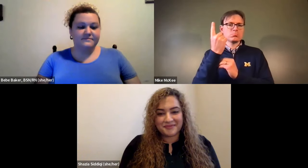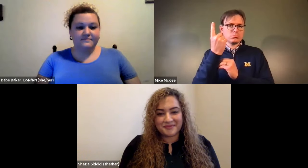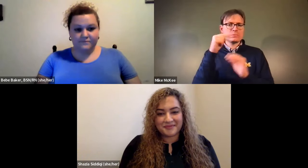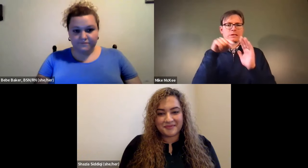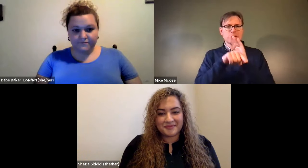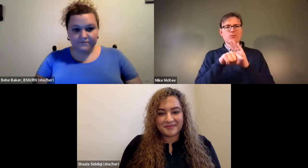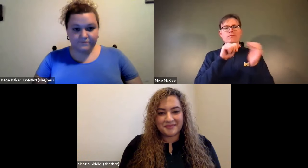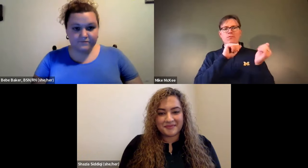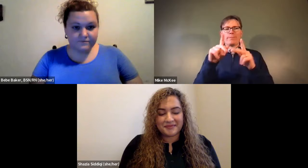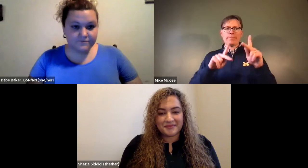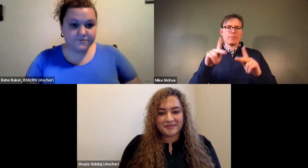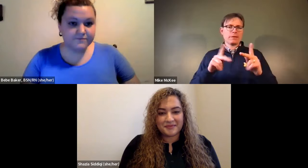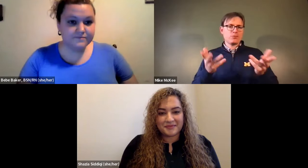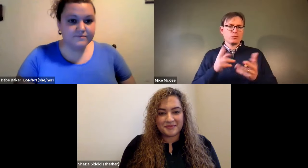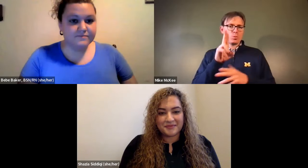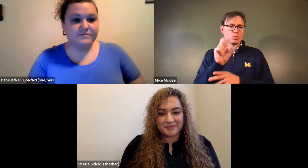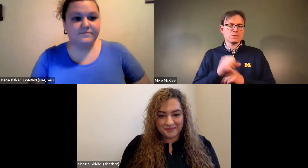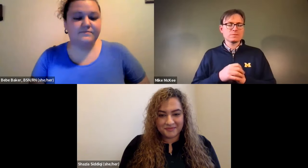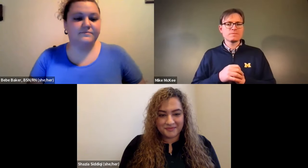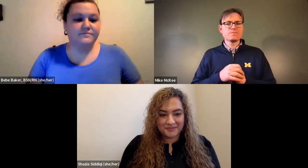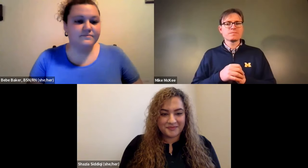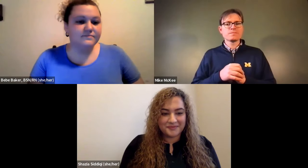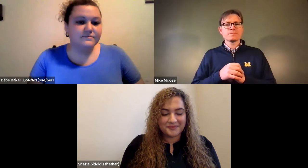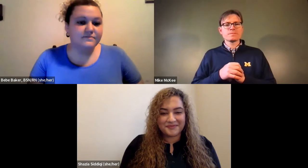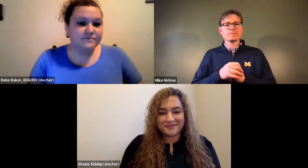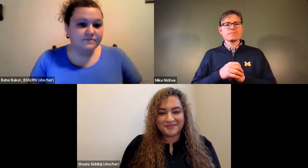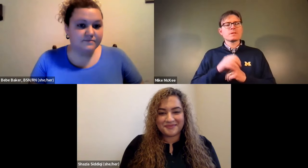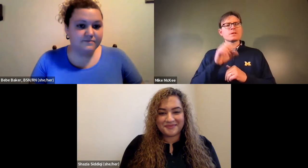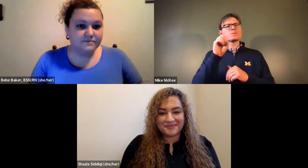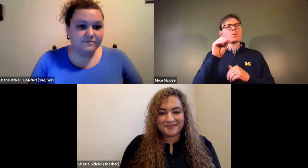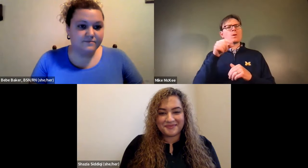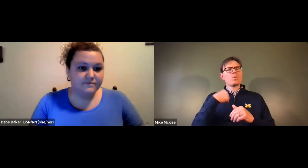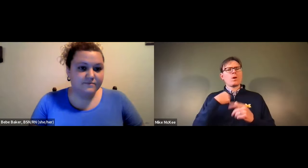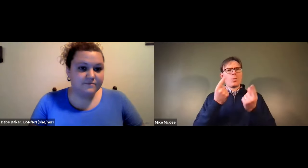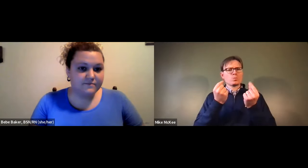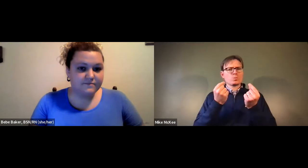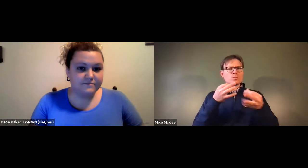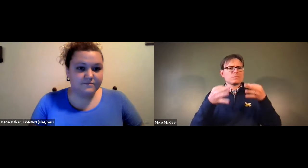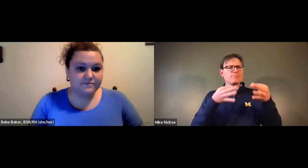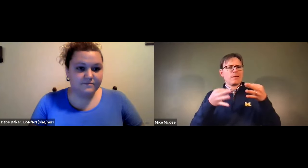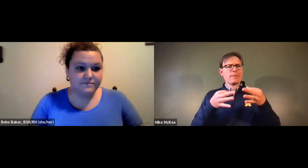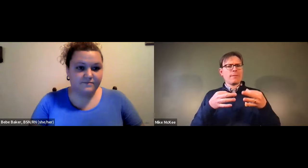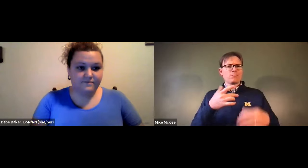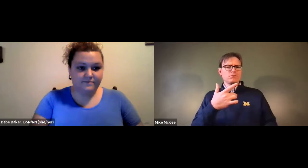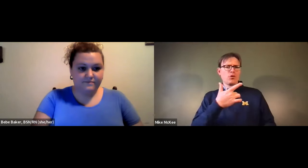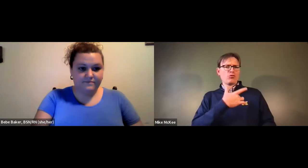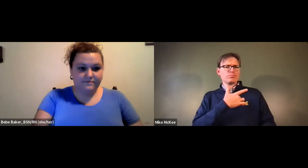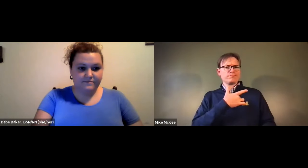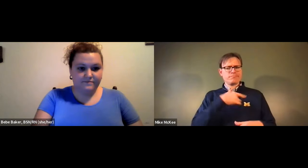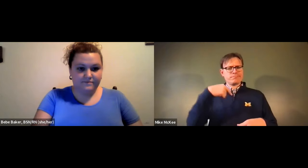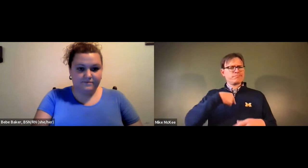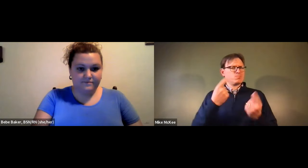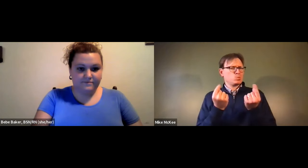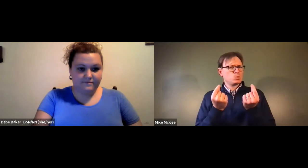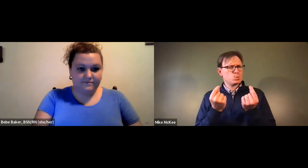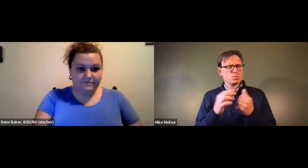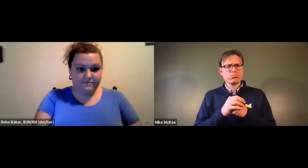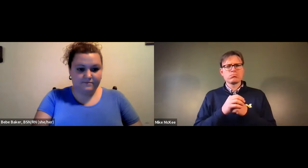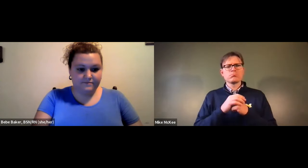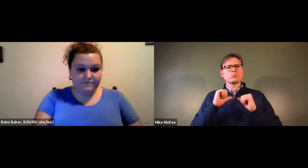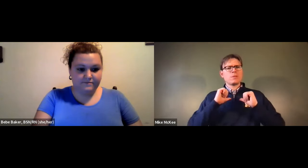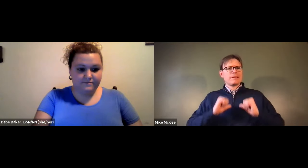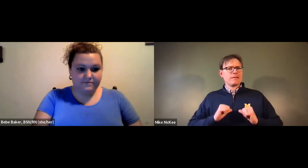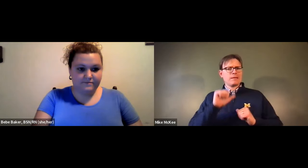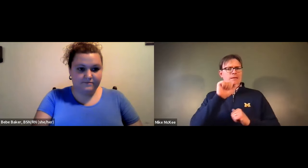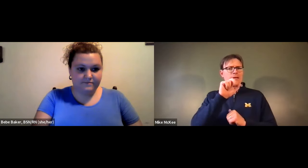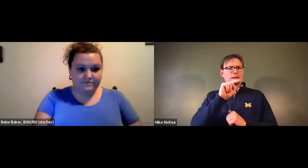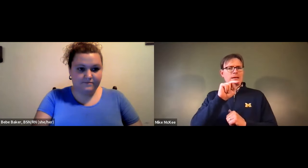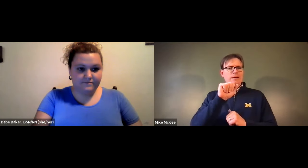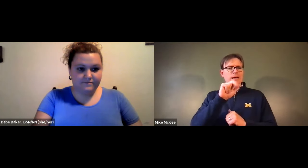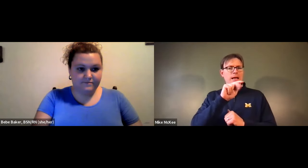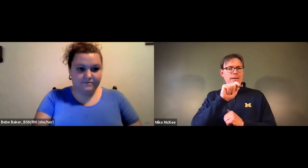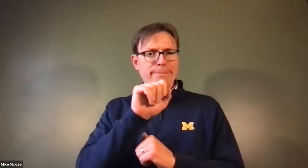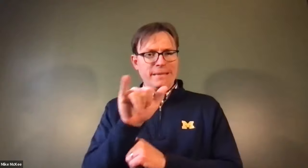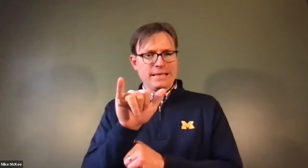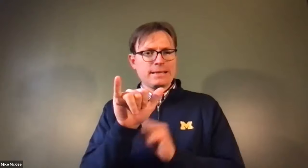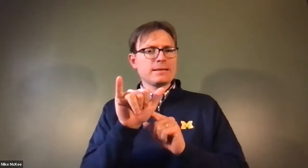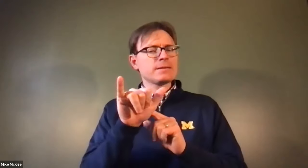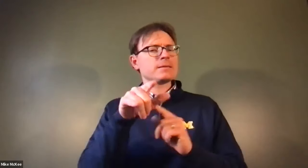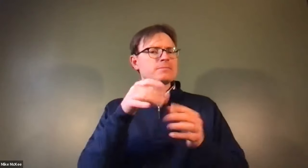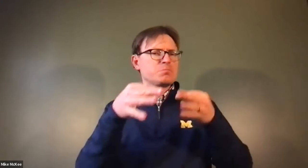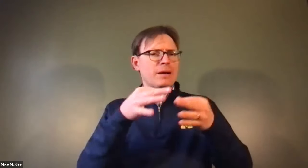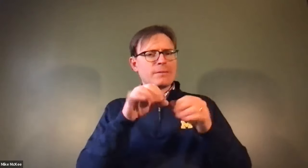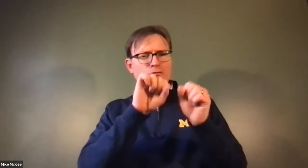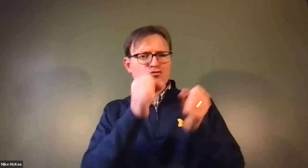James Cech: coven cancer, they still don't compete with heart disease, as a number one killer in the United States, so want to talk about our heart what it does and the anatomy of the heart.